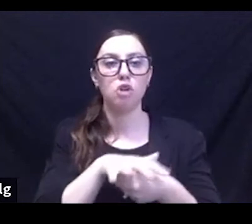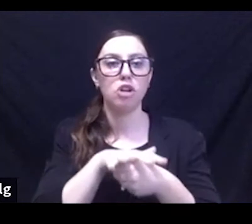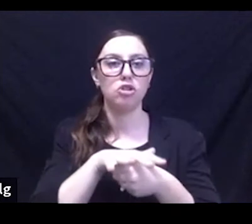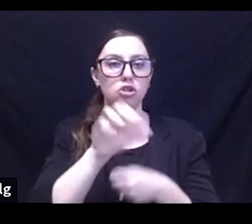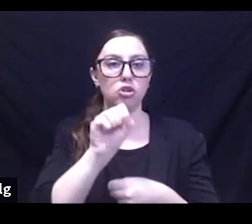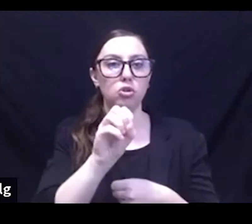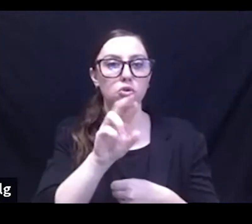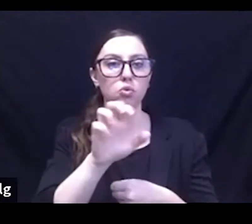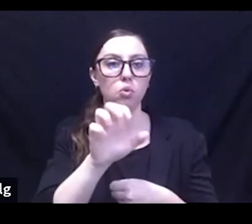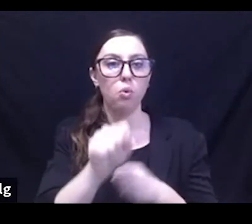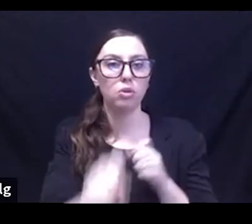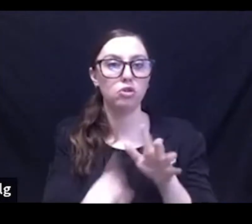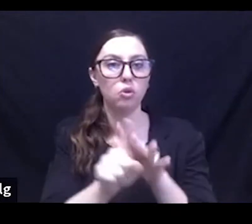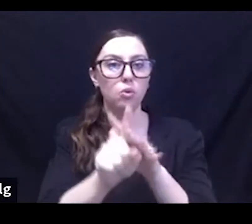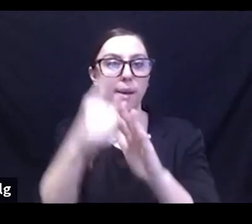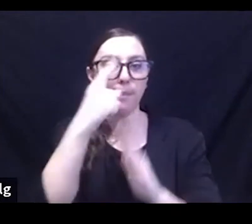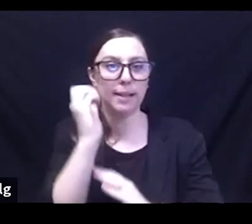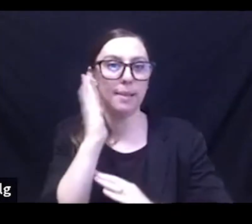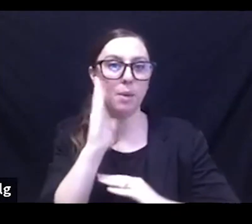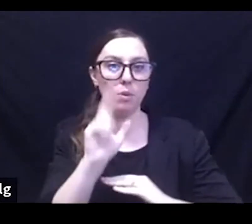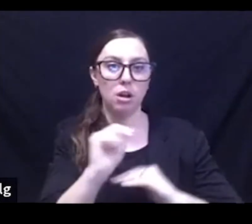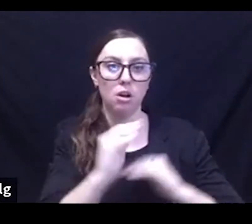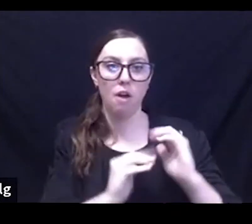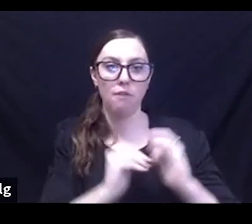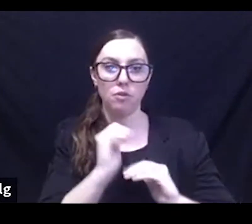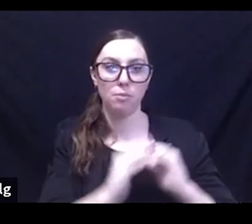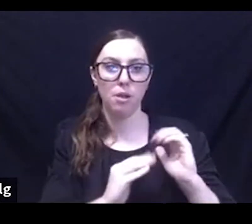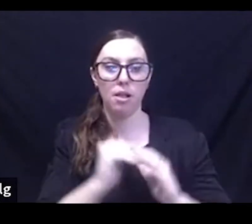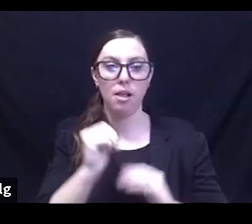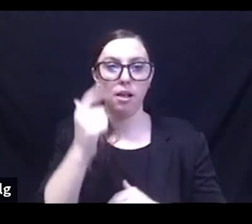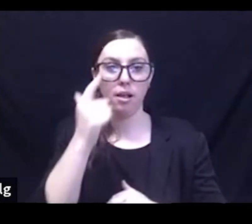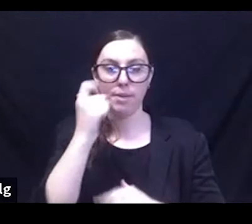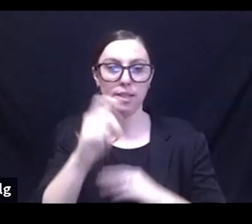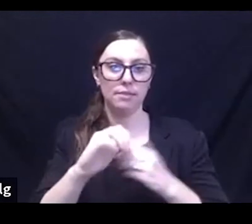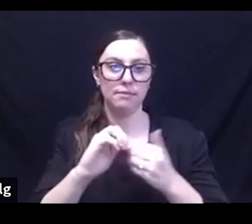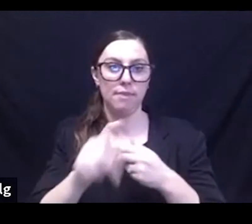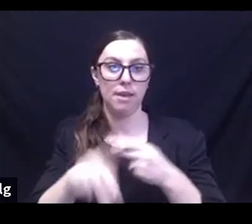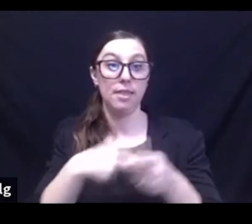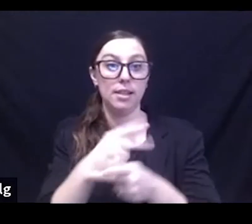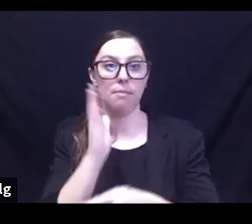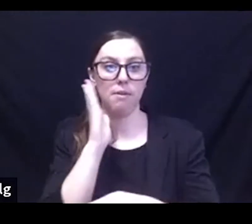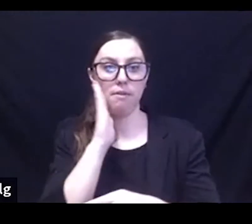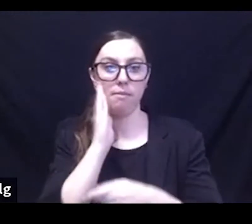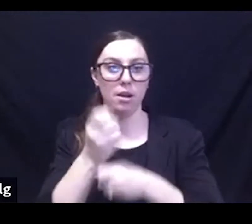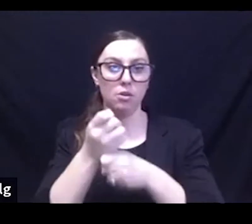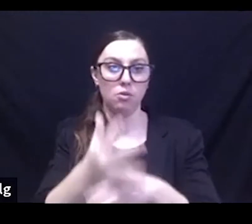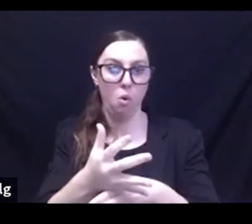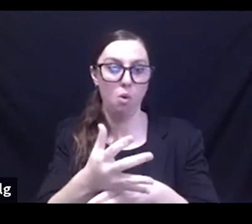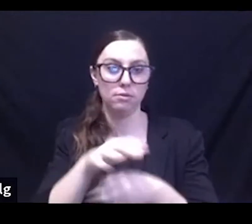"because of my bed"?